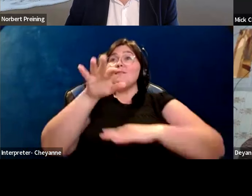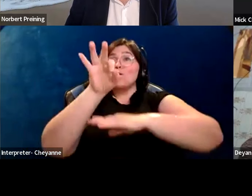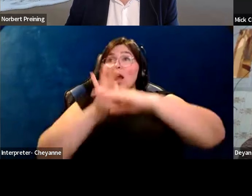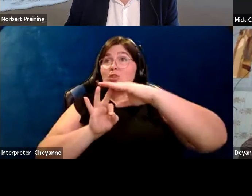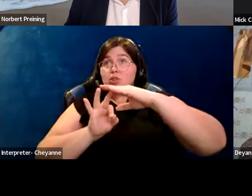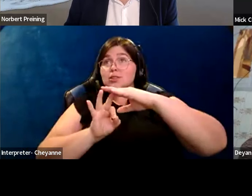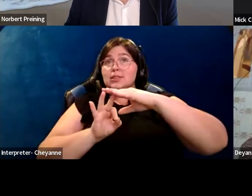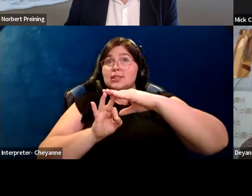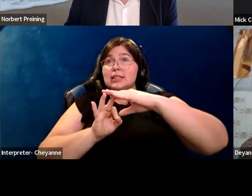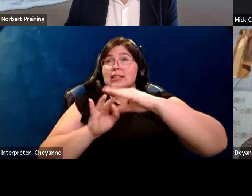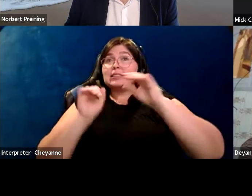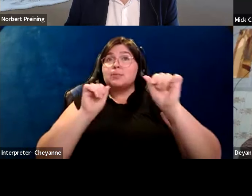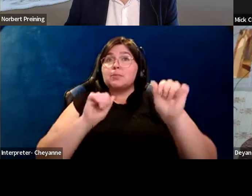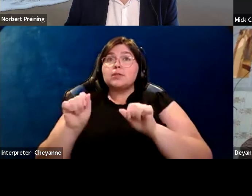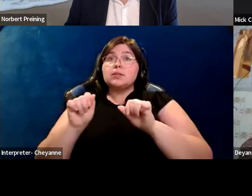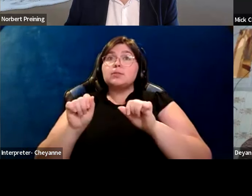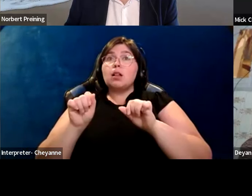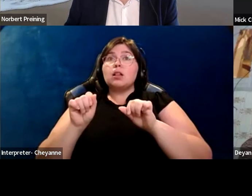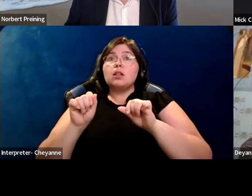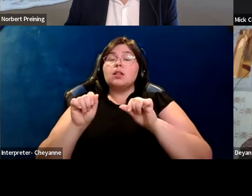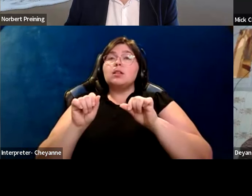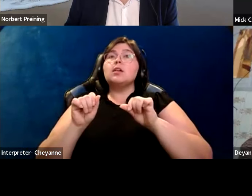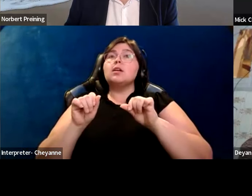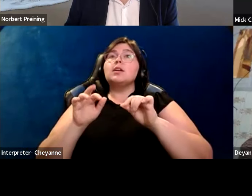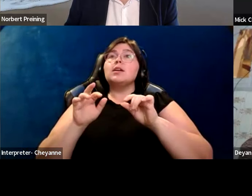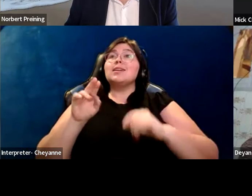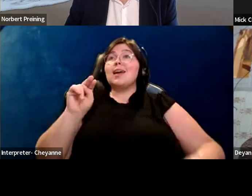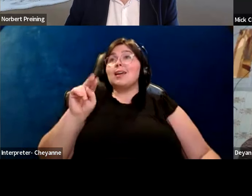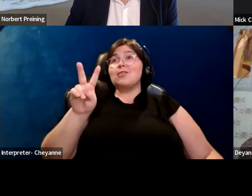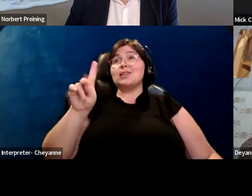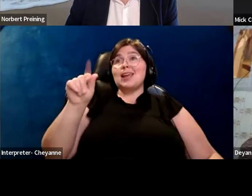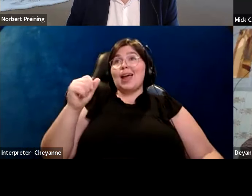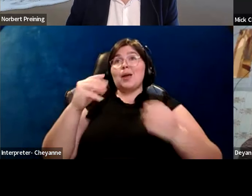It is possible with NVDA's math support and MathCAT